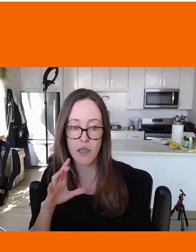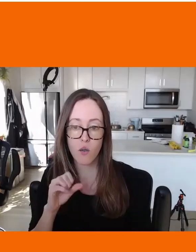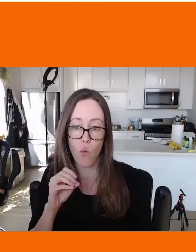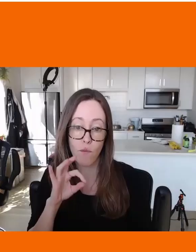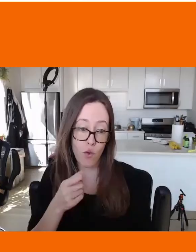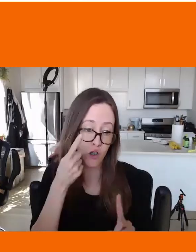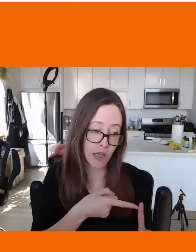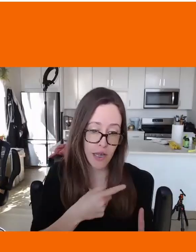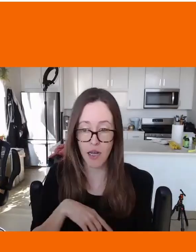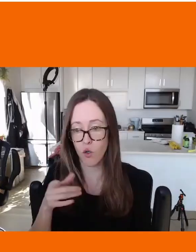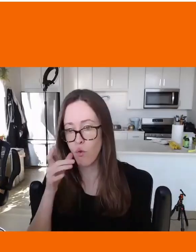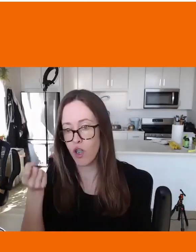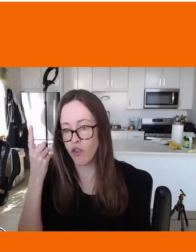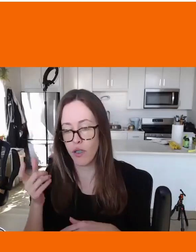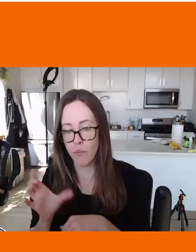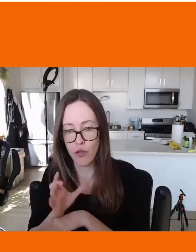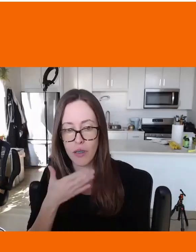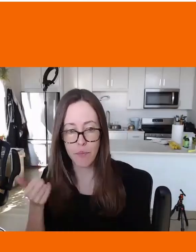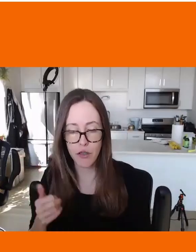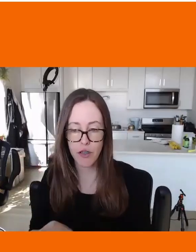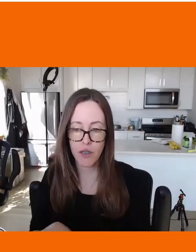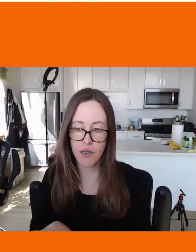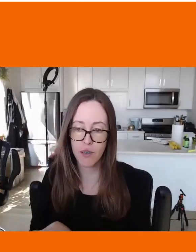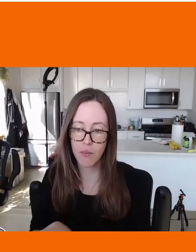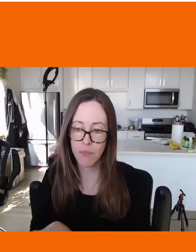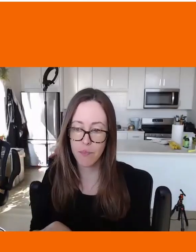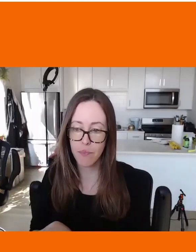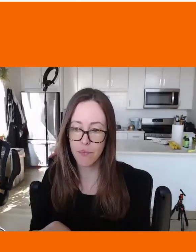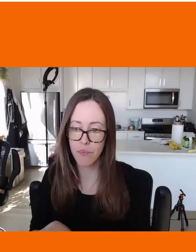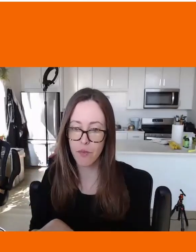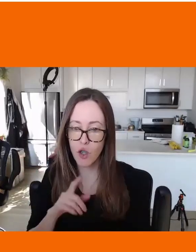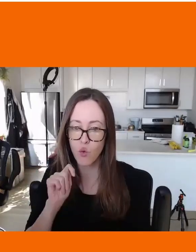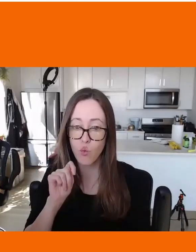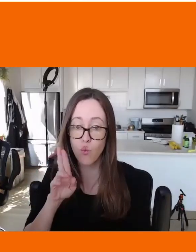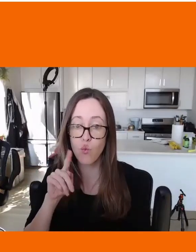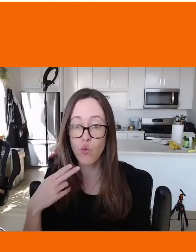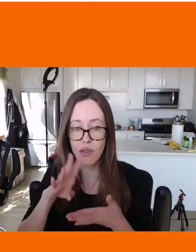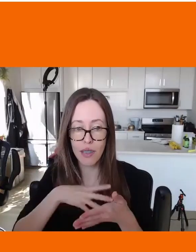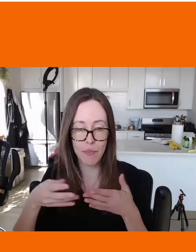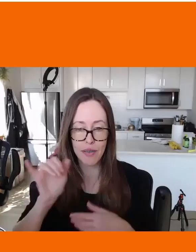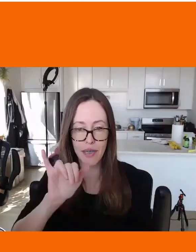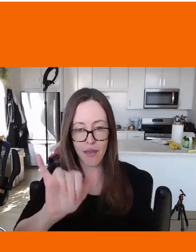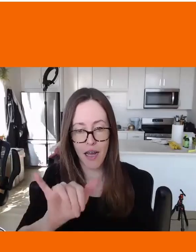represent and understand materials and information. So taking discrete math will help you code better